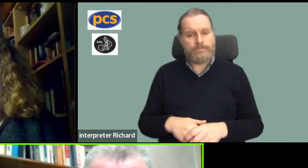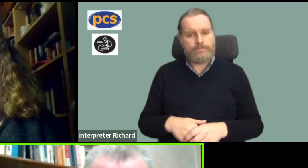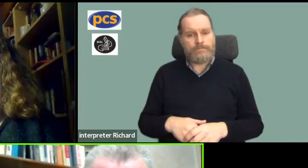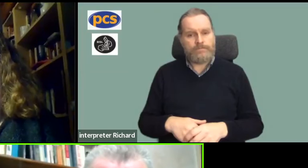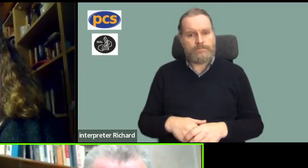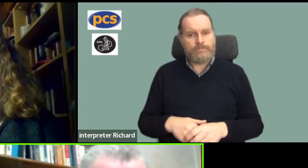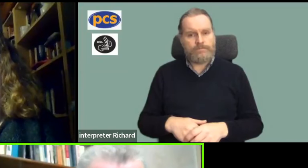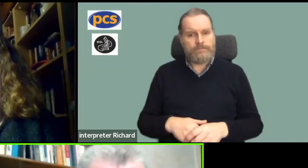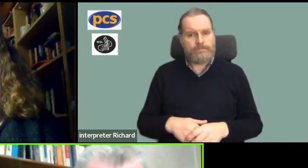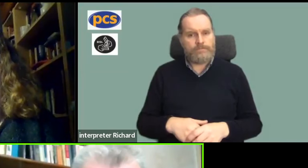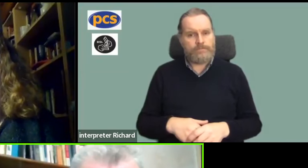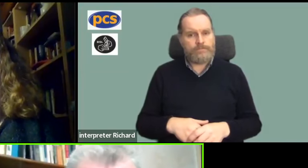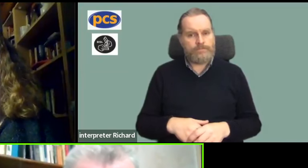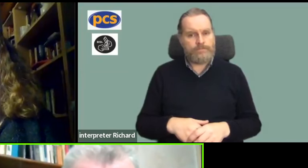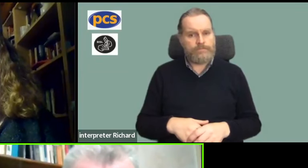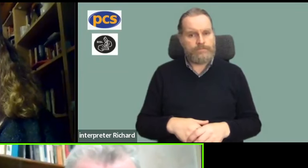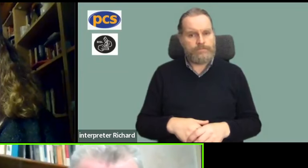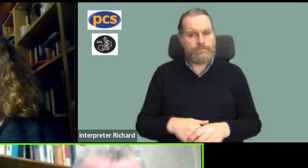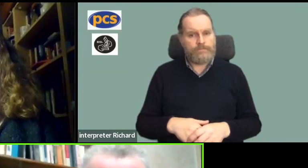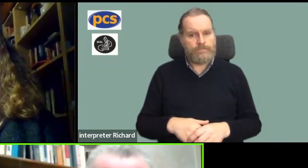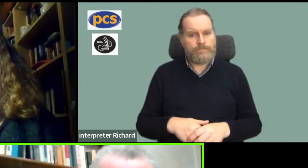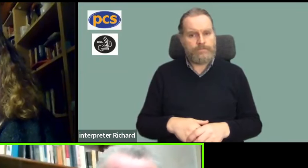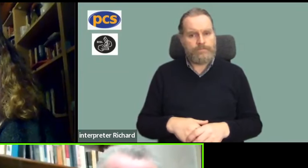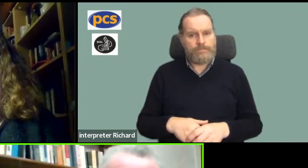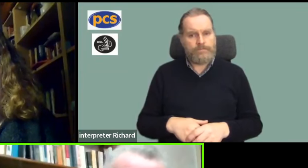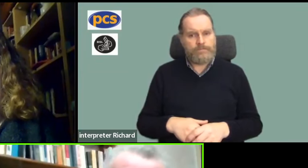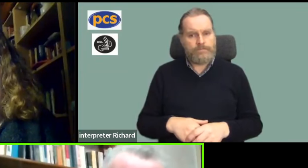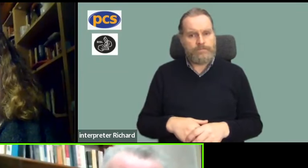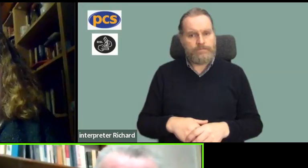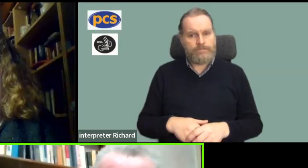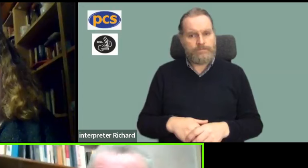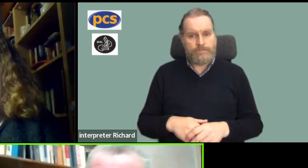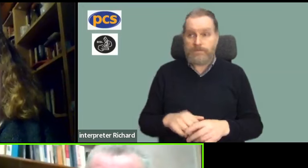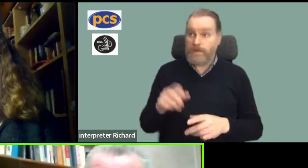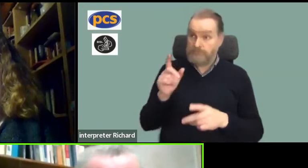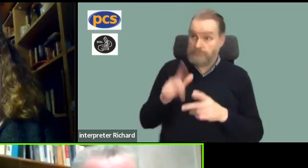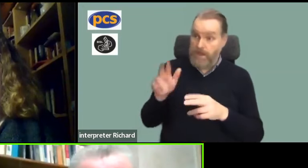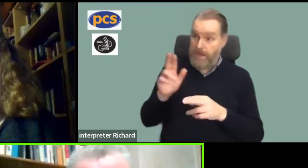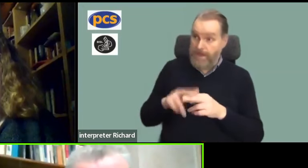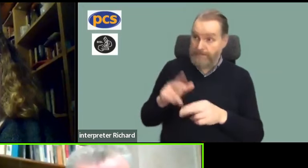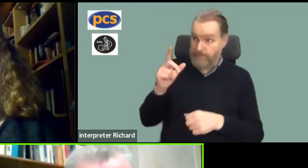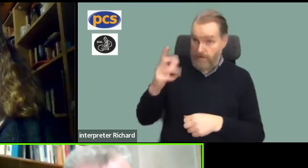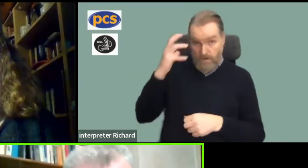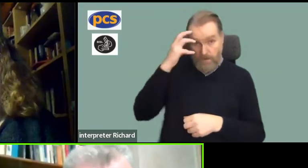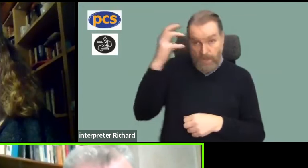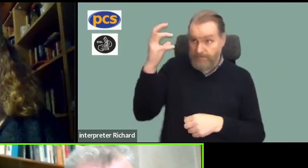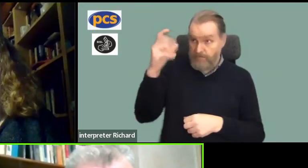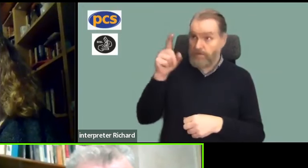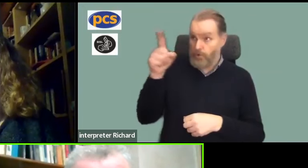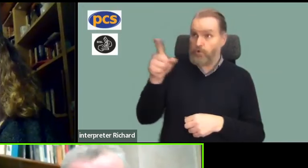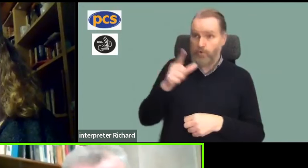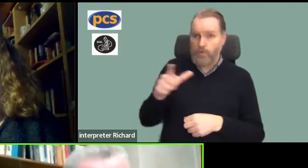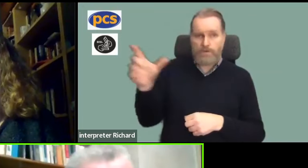. Some people in that position. response to that, however, will not just be to let that lie. He will be to say right Well, if that's their esponse here, what action